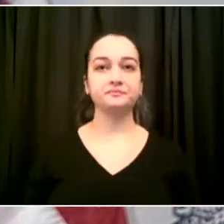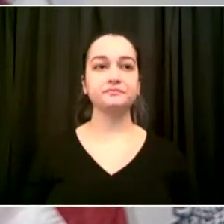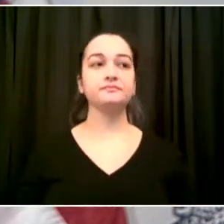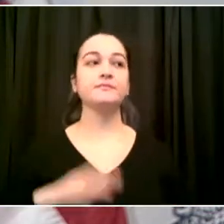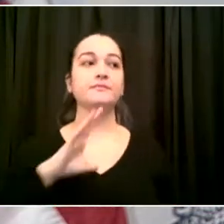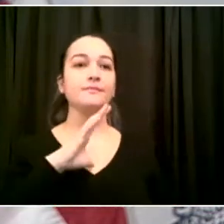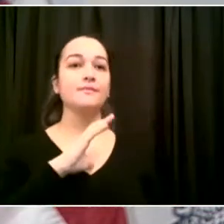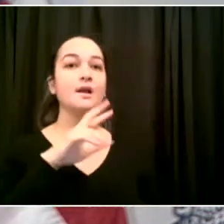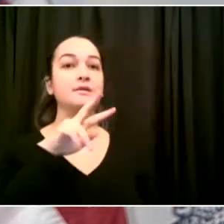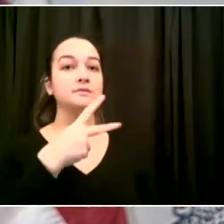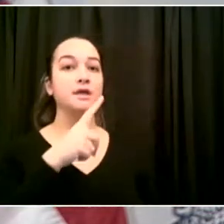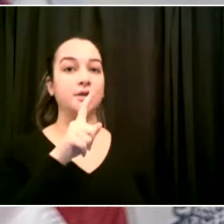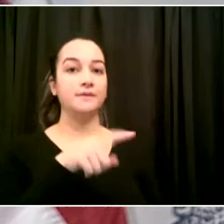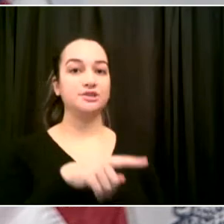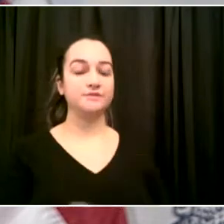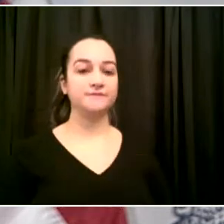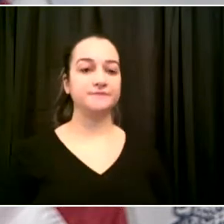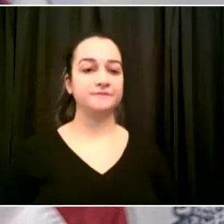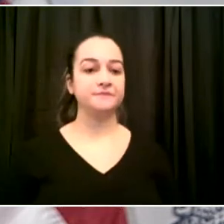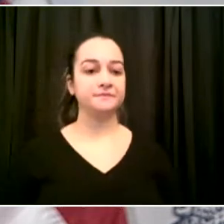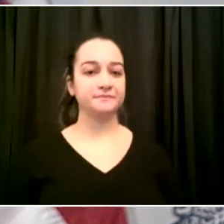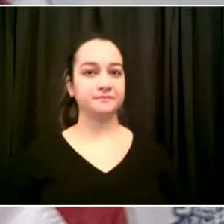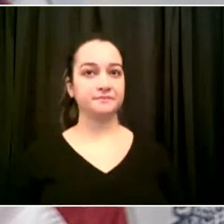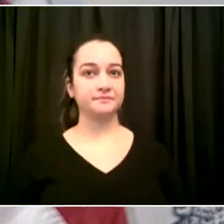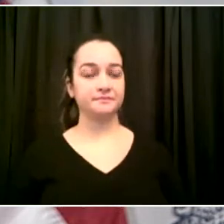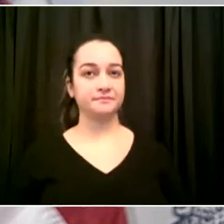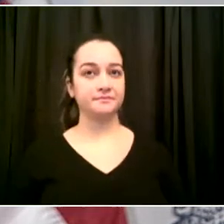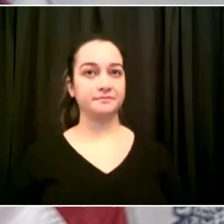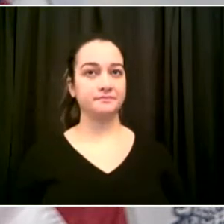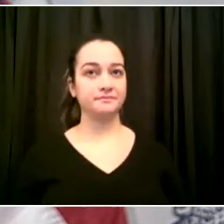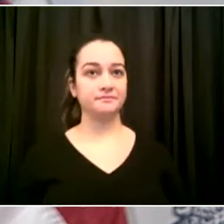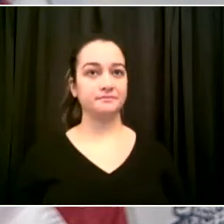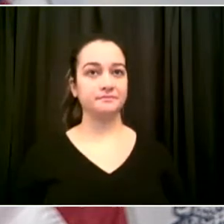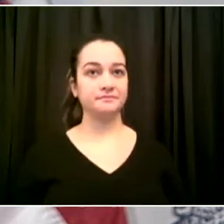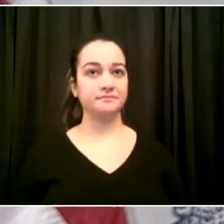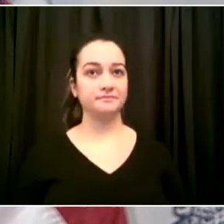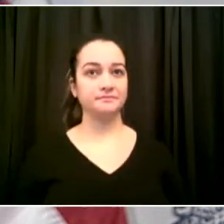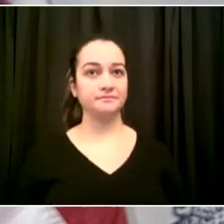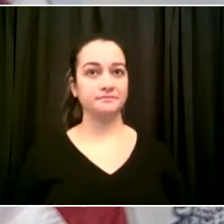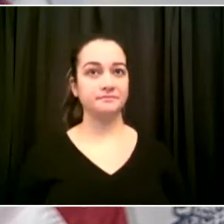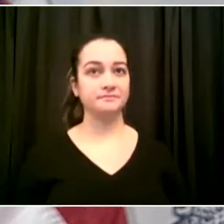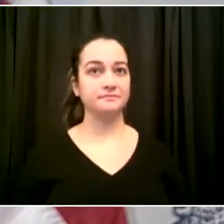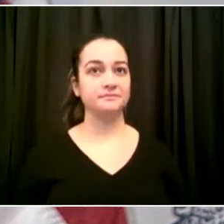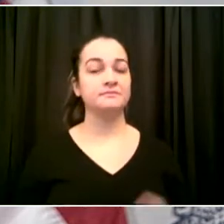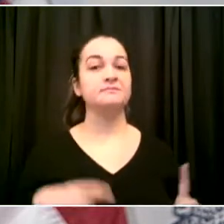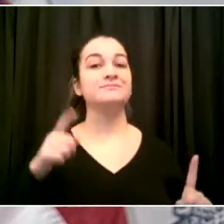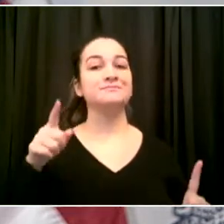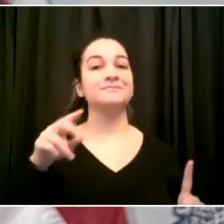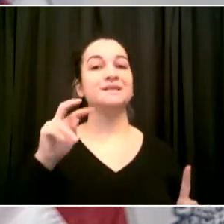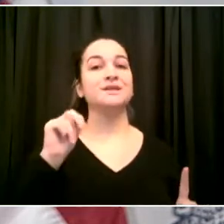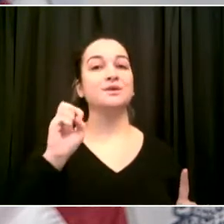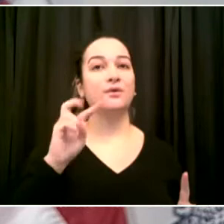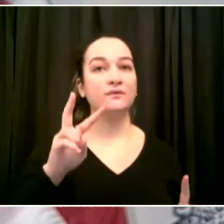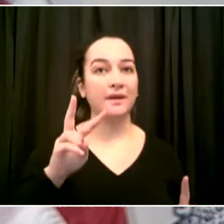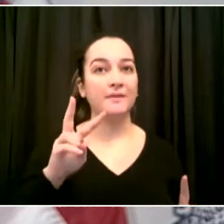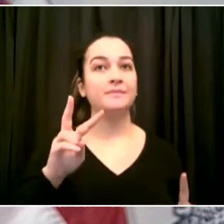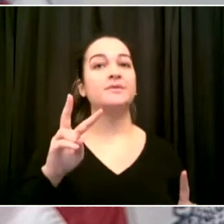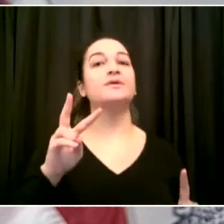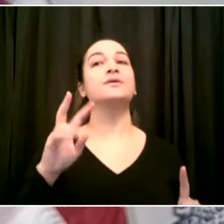Reporter: IN NOVEMBER WHEN